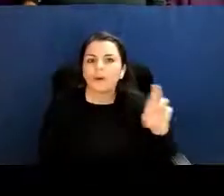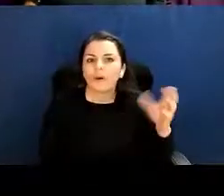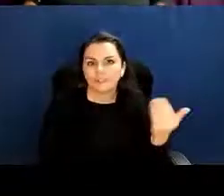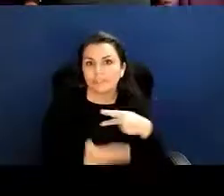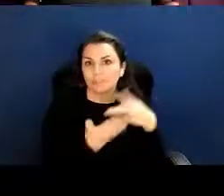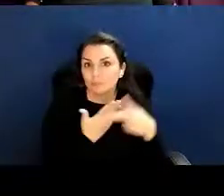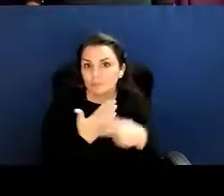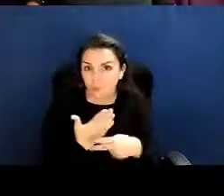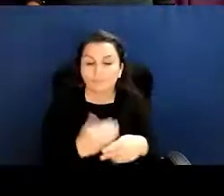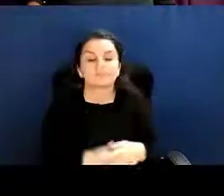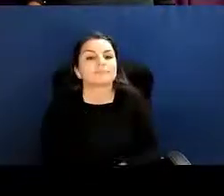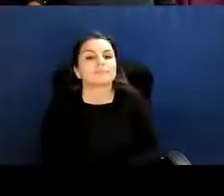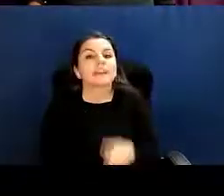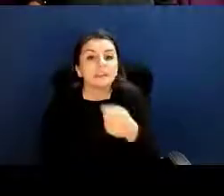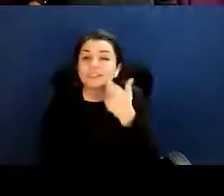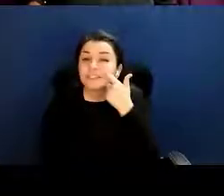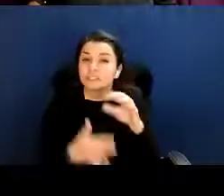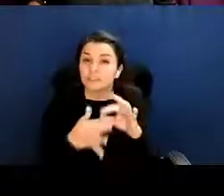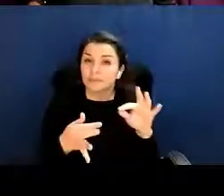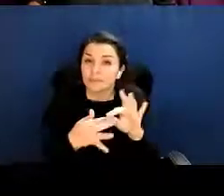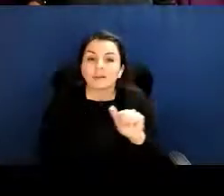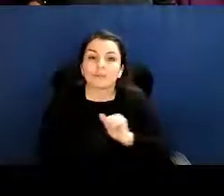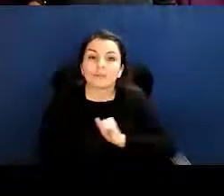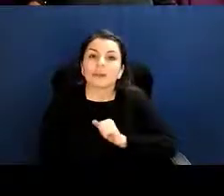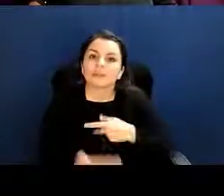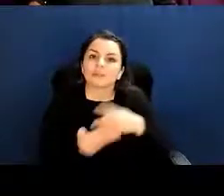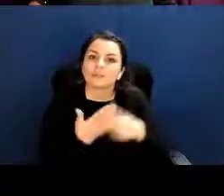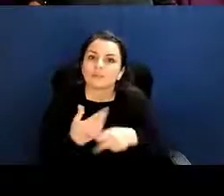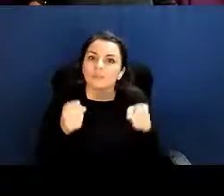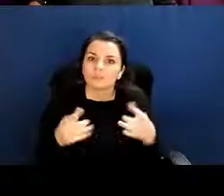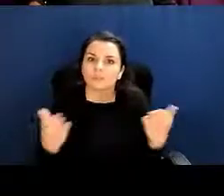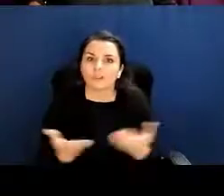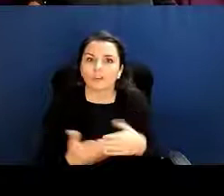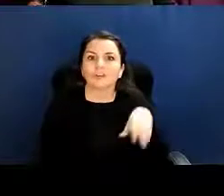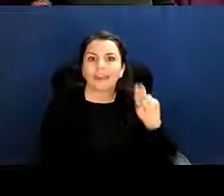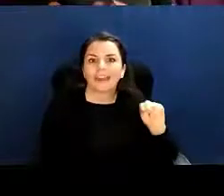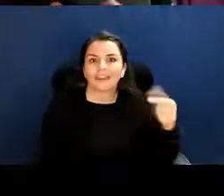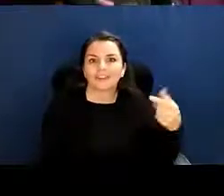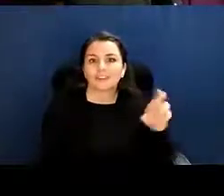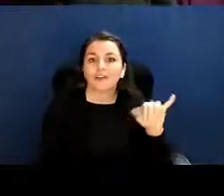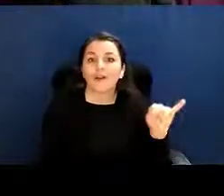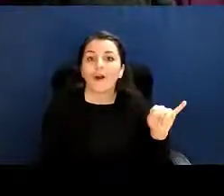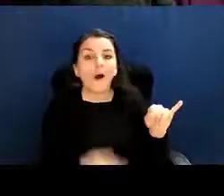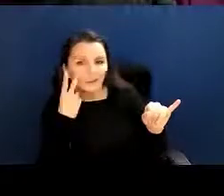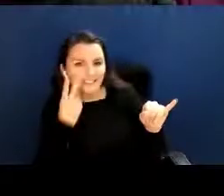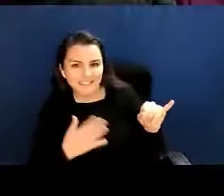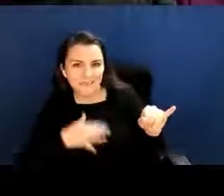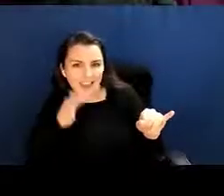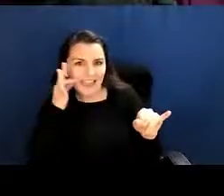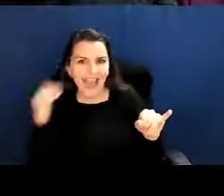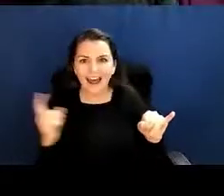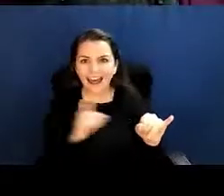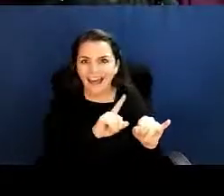As Sheri mentioned, I'm a program director at NHGRI. Oh, I guess we're going to see my kitten in the back, too.